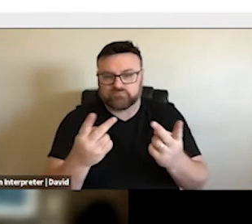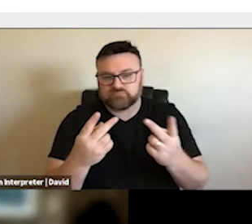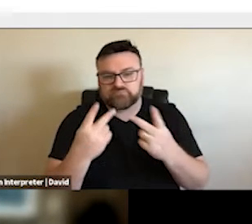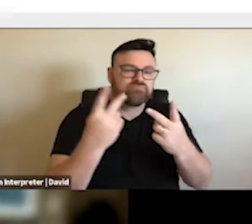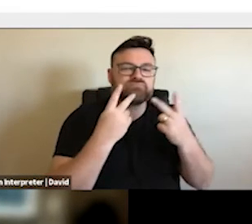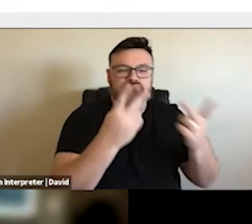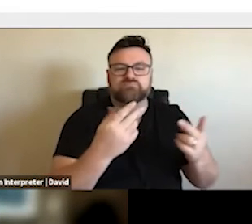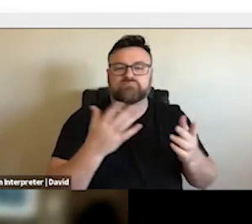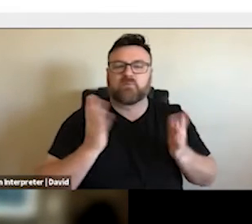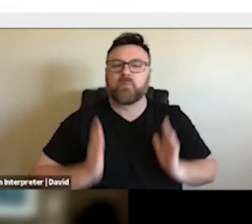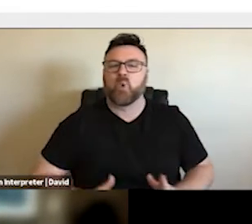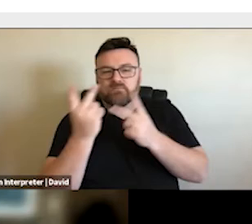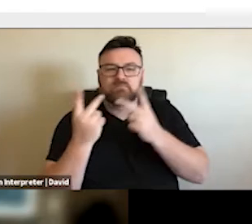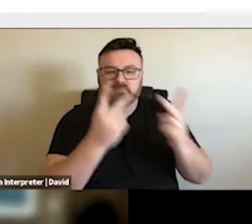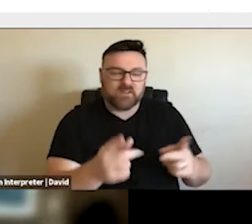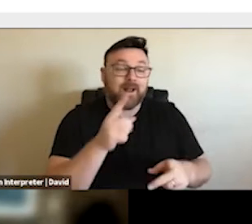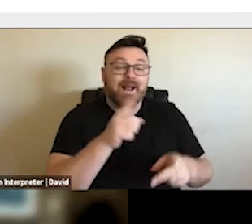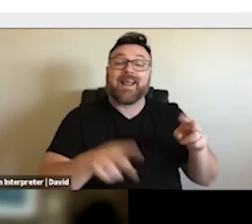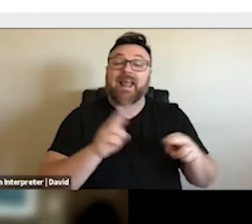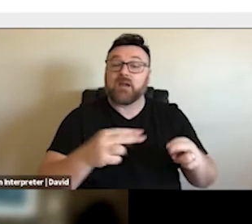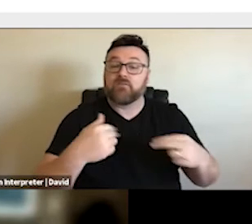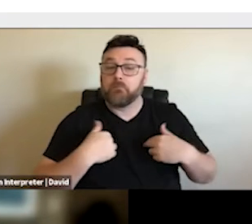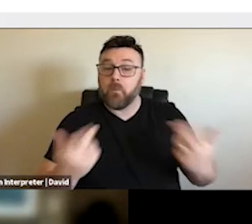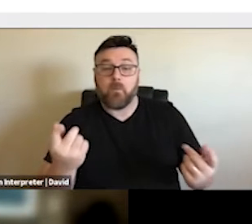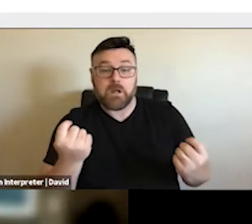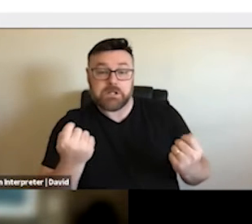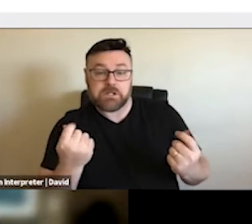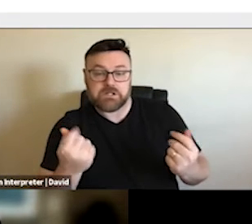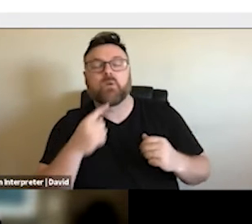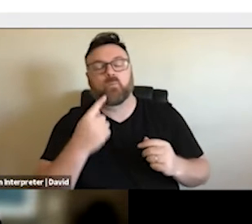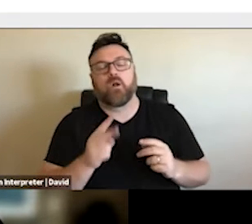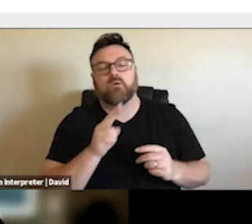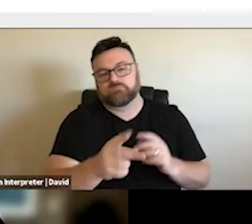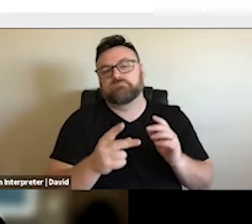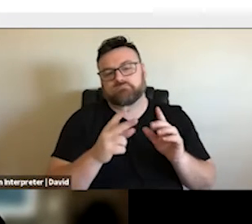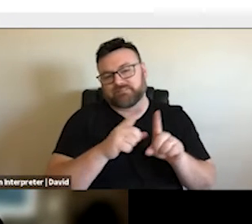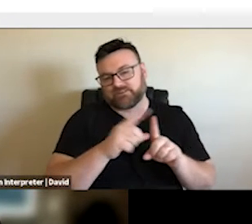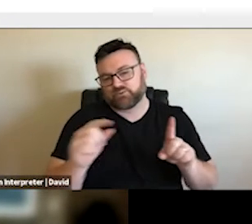digital where it's more convenient or accessible option for them depending on their circumstances.